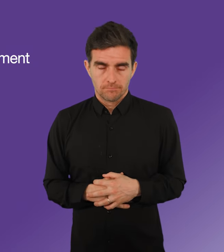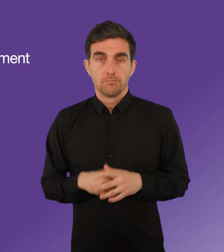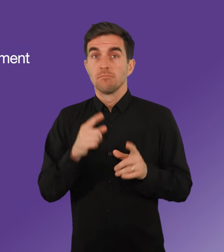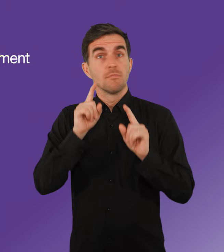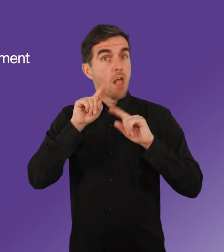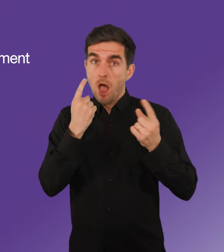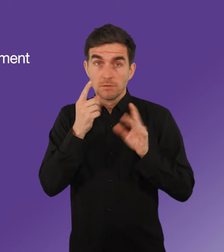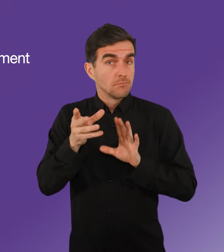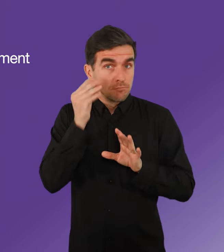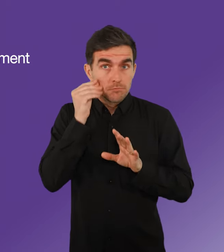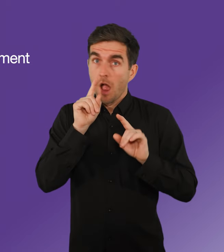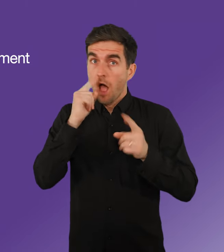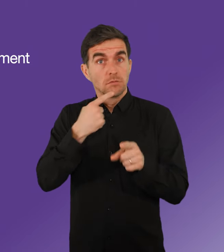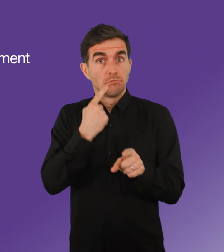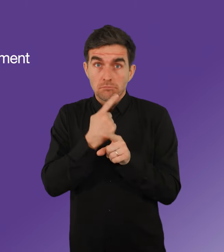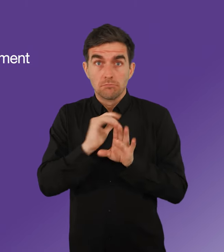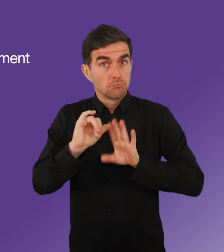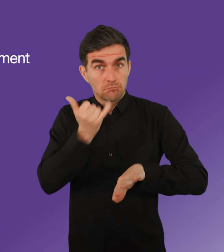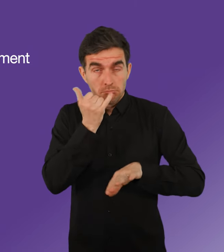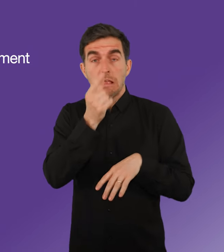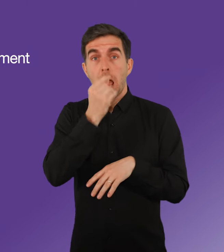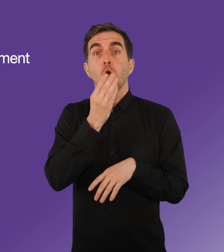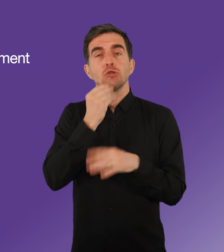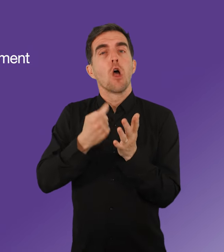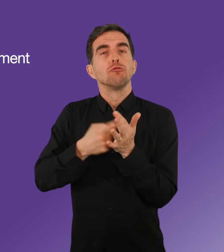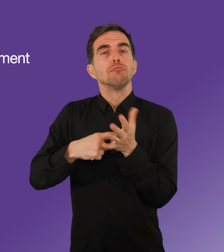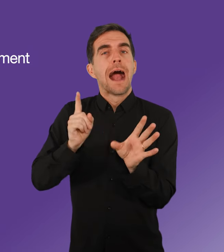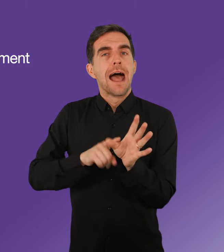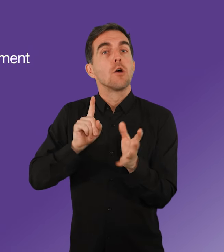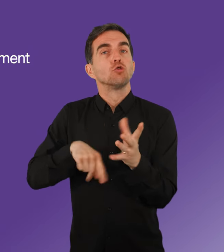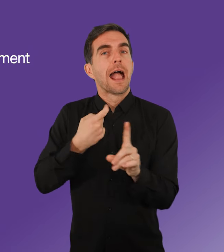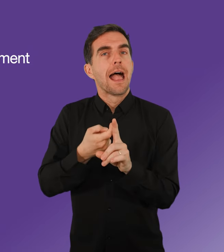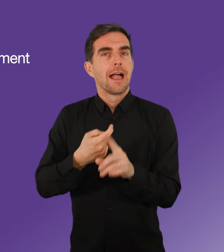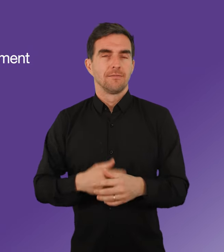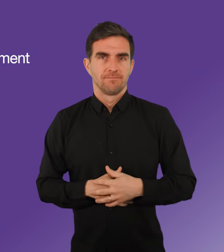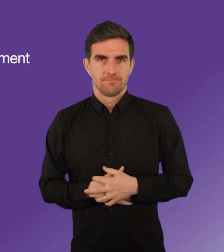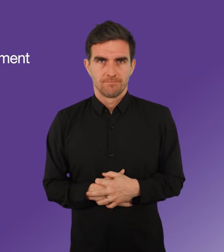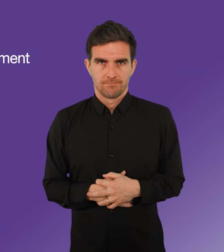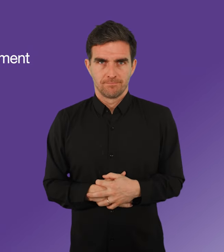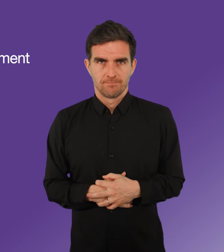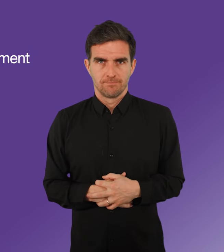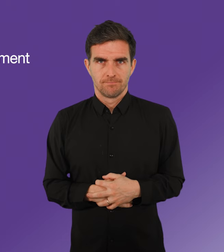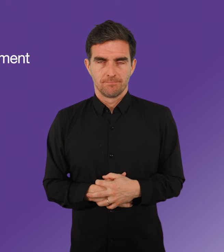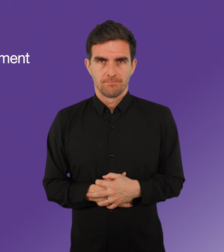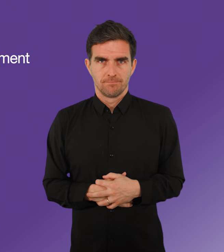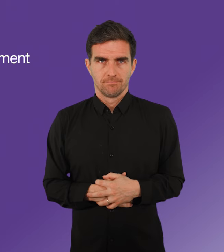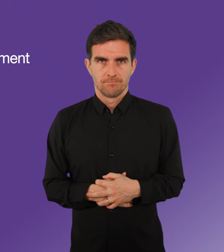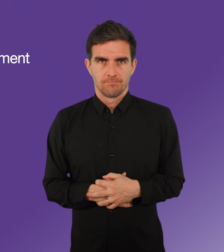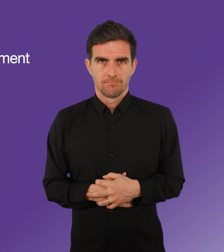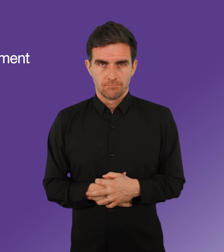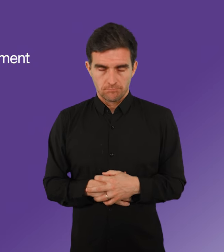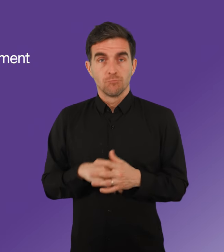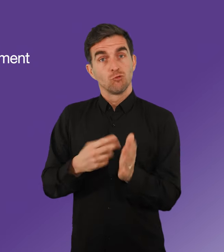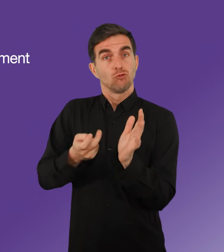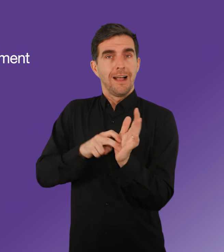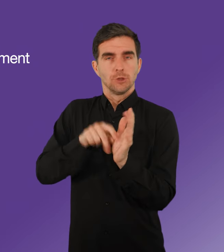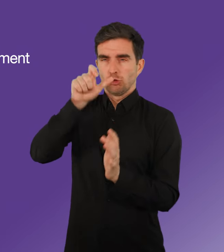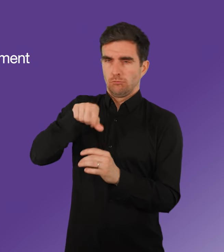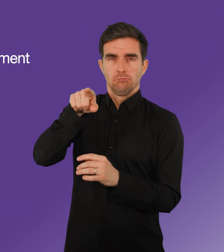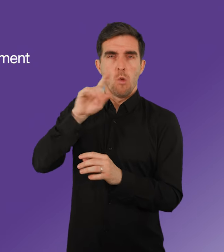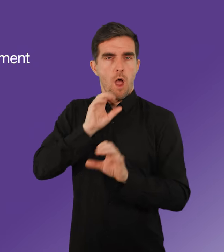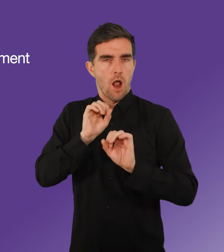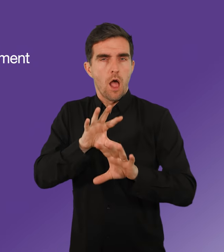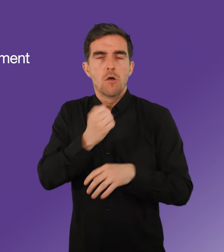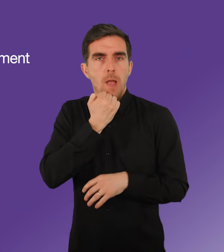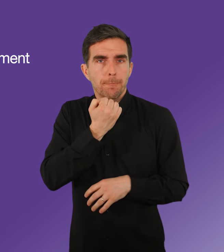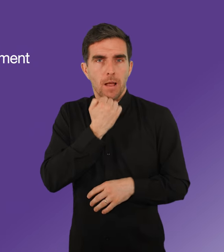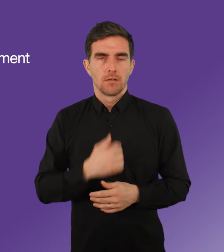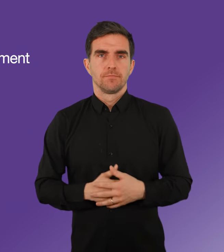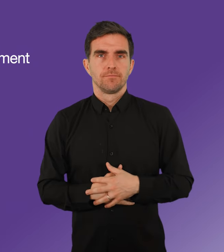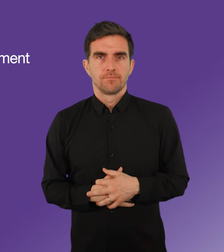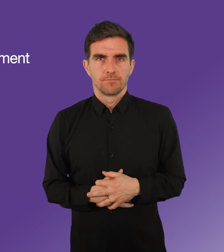If you cannot hear or speak on the phone, you can use Relay UK. The registrar will give you this number.